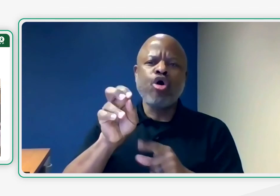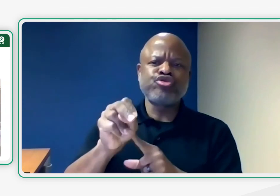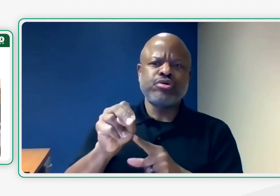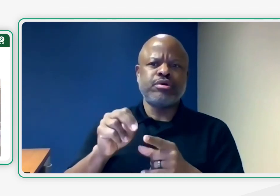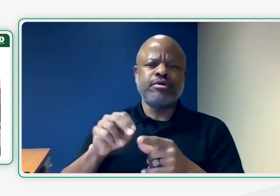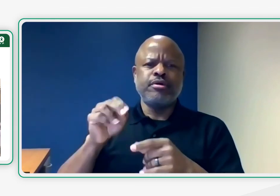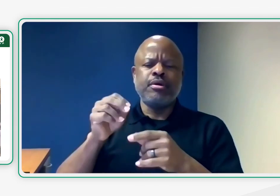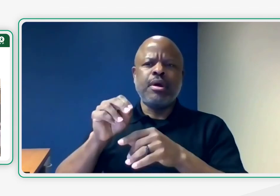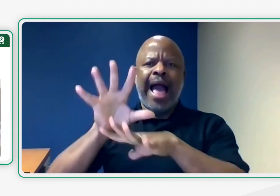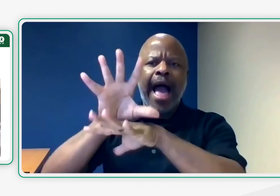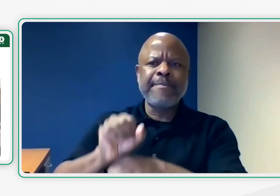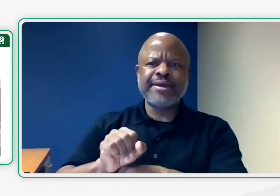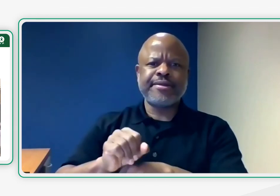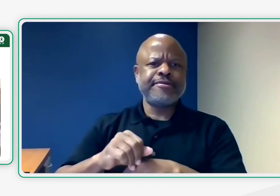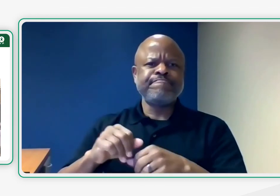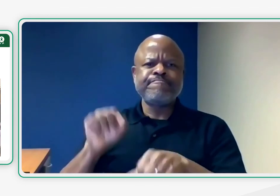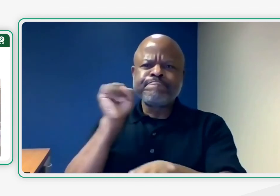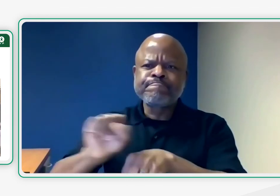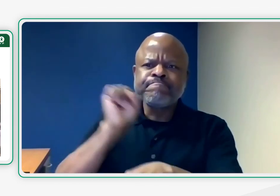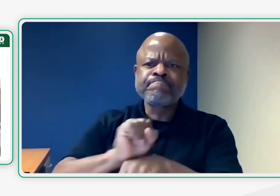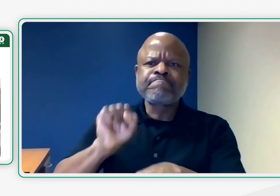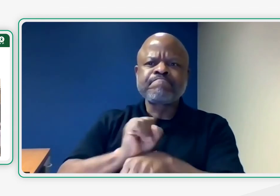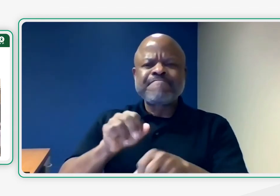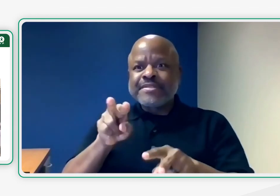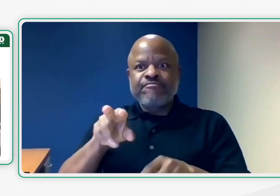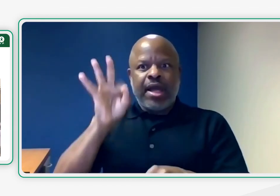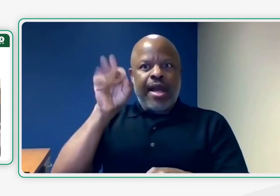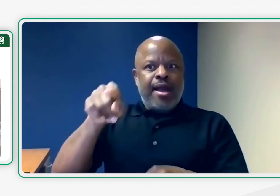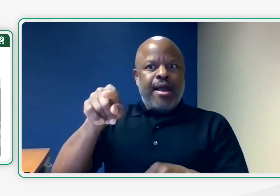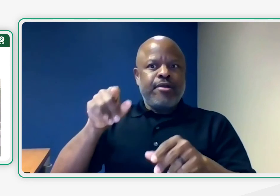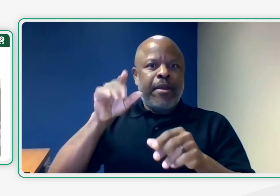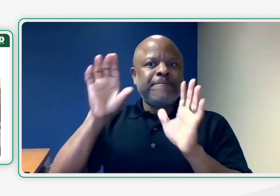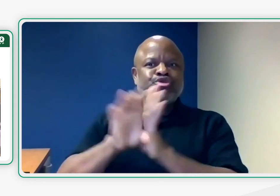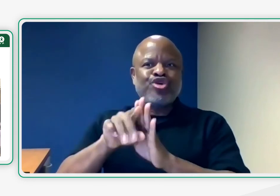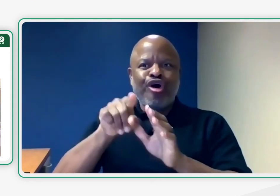and behavioral economics helped influence that. And again, going back to habits,